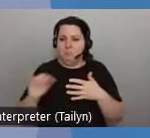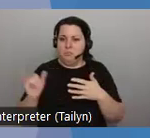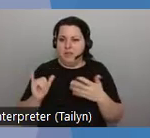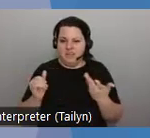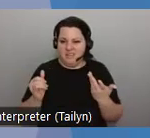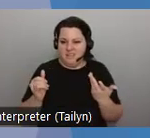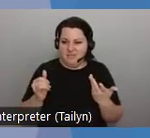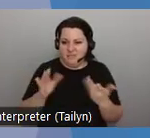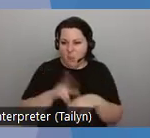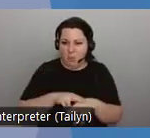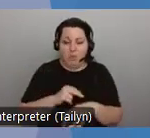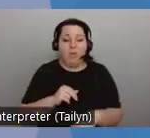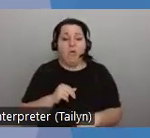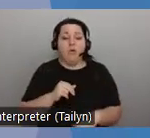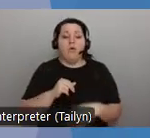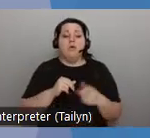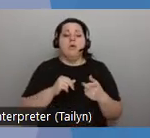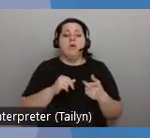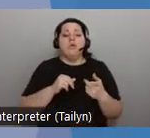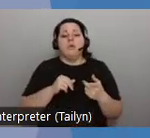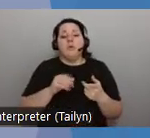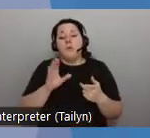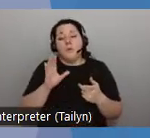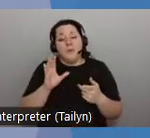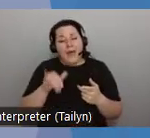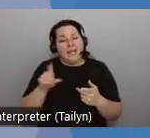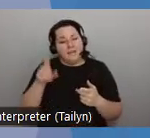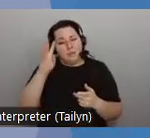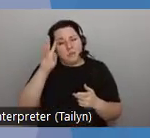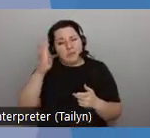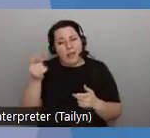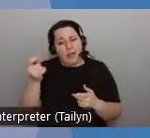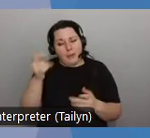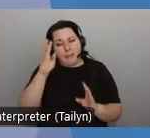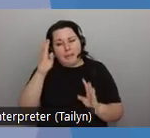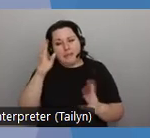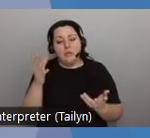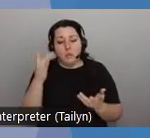Where it listed from the top to the bottom as you expect